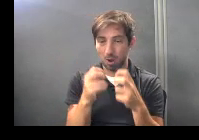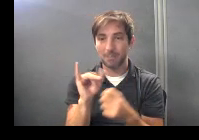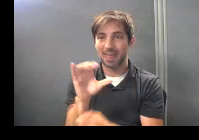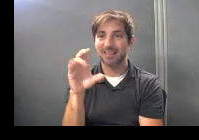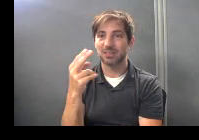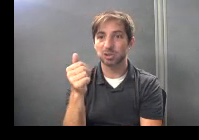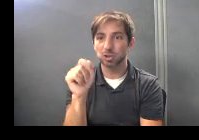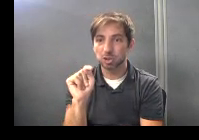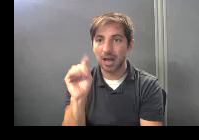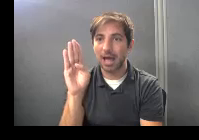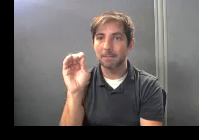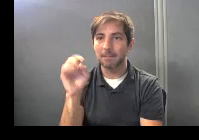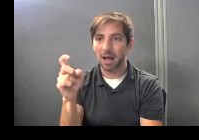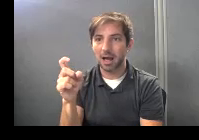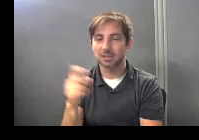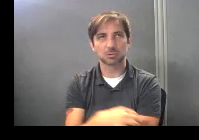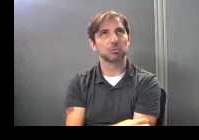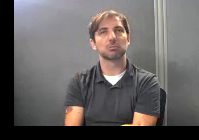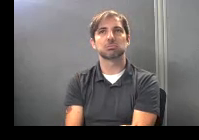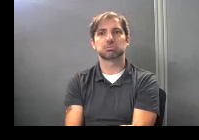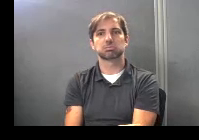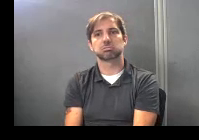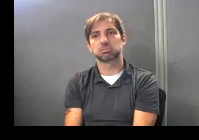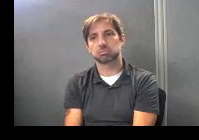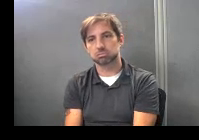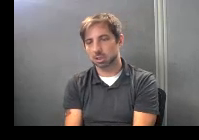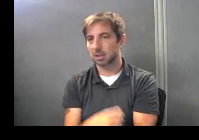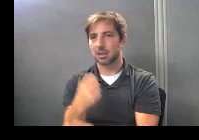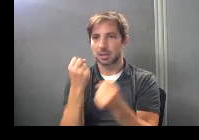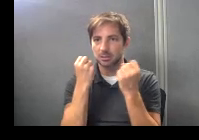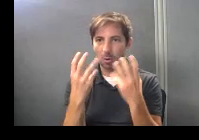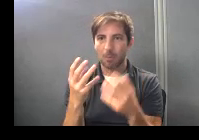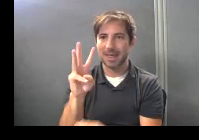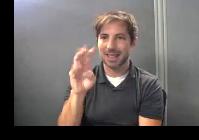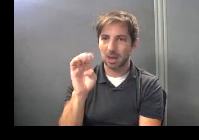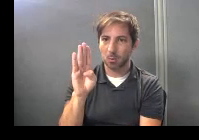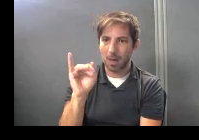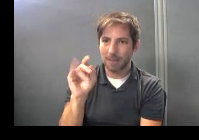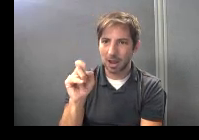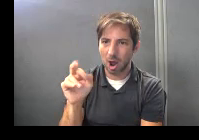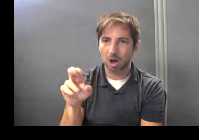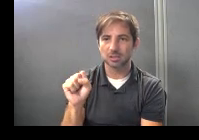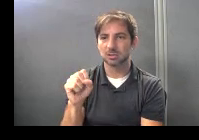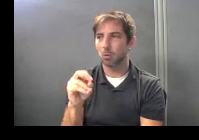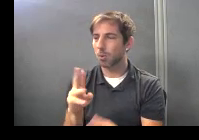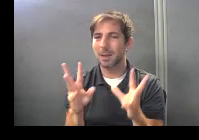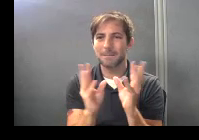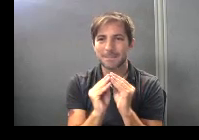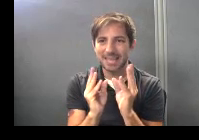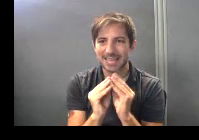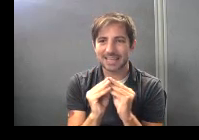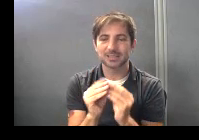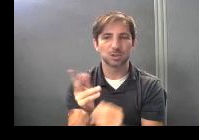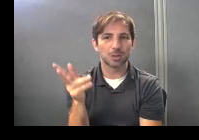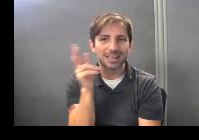I CAN'T TELL YOU HOW MANY WEBINARS OR MOSTLY MEETINGS I HAVE BEEN TO WHERE YOU HEAR THE